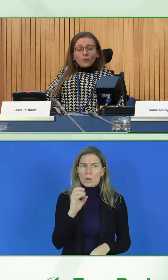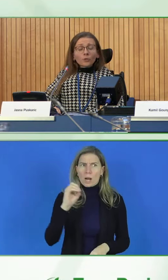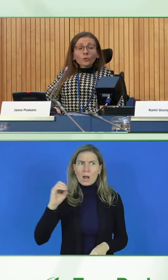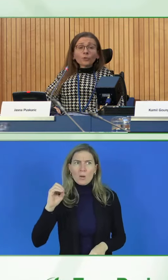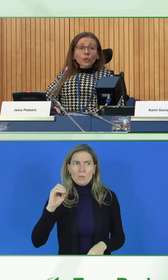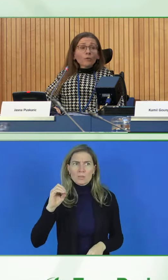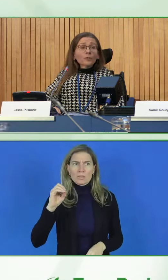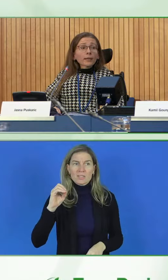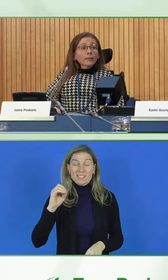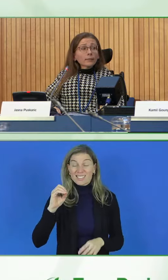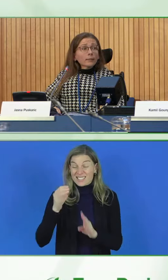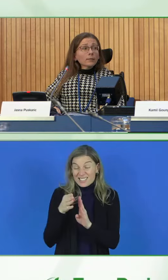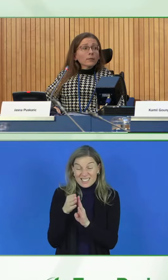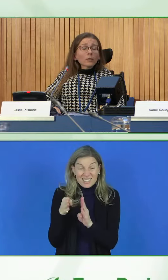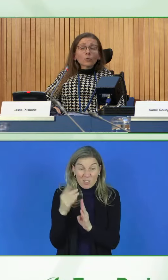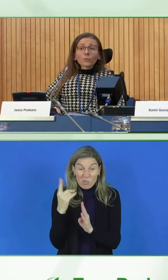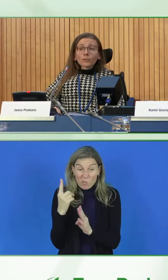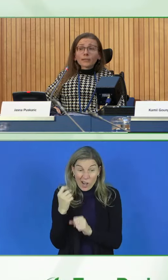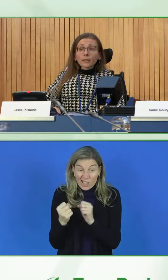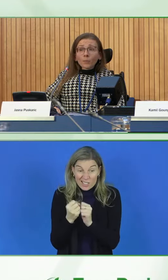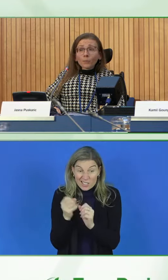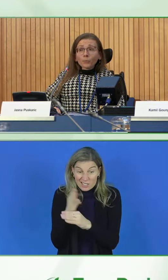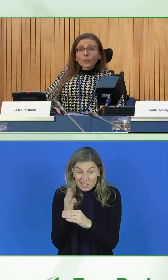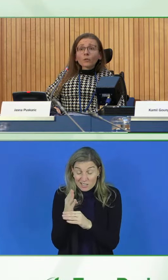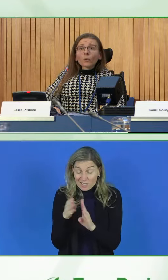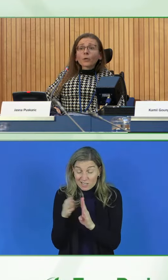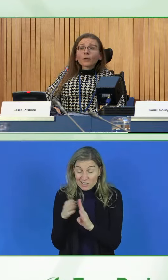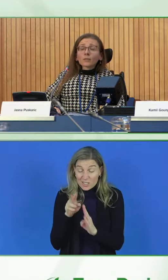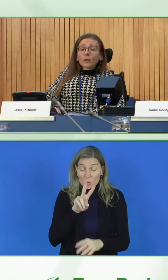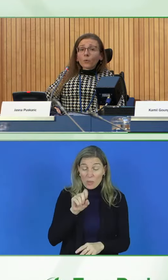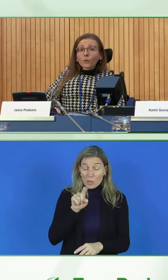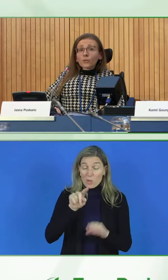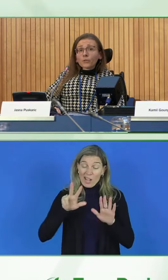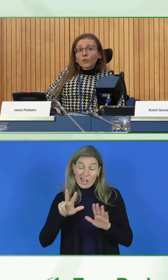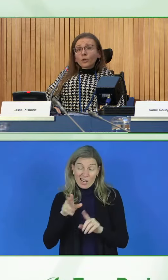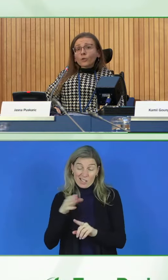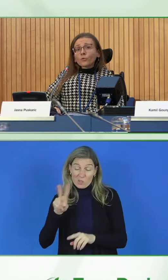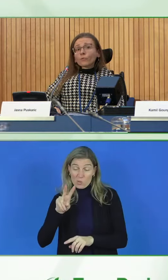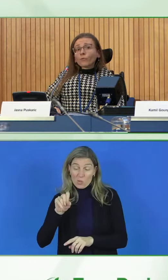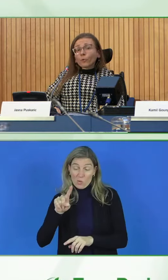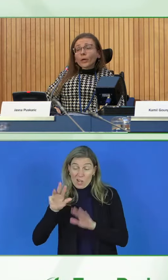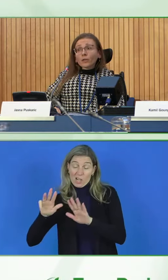Due to COVID-19, there was a slump in the organised hours to 400,000.